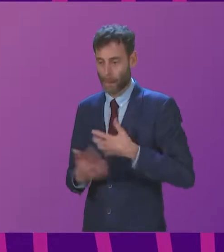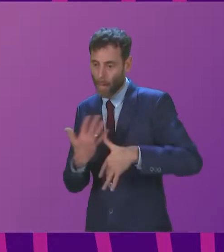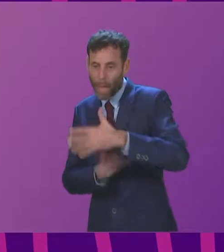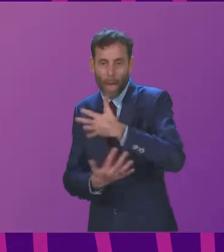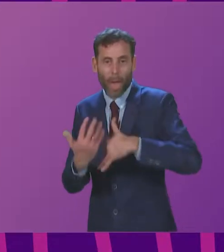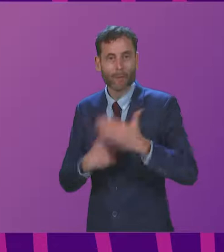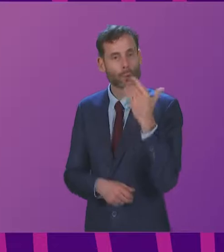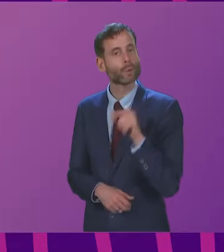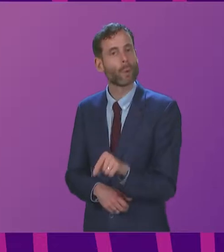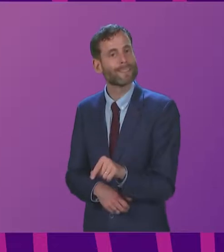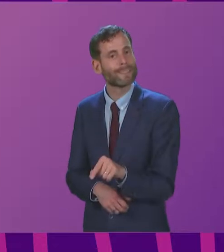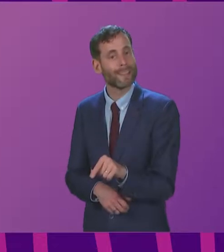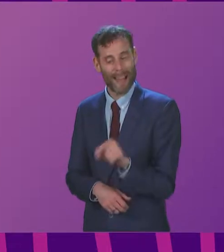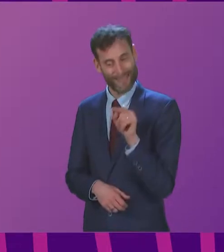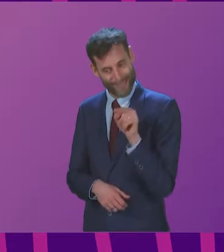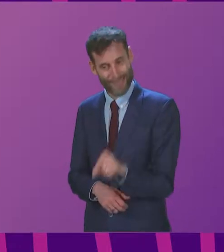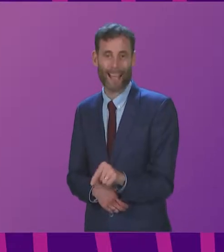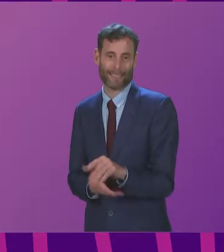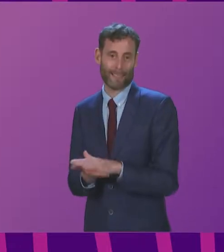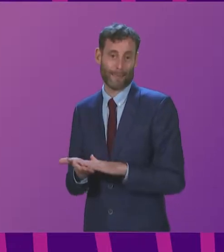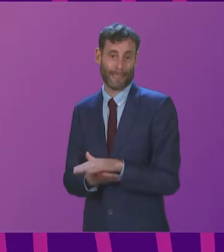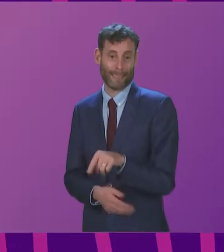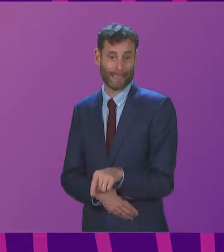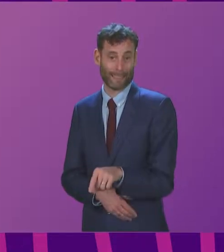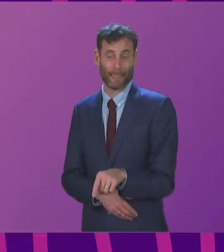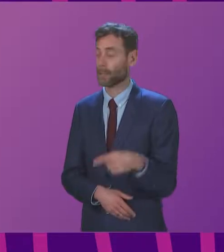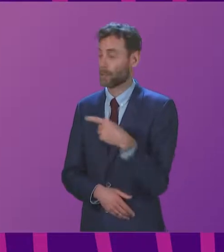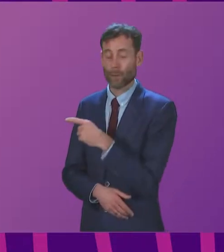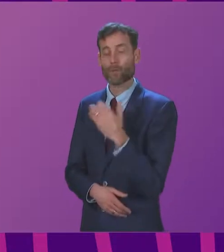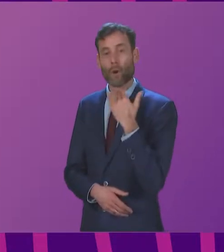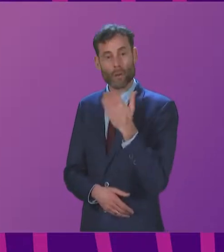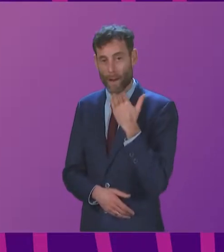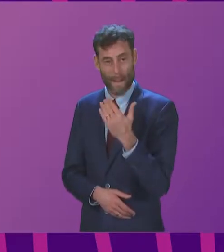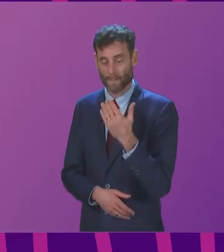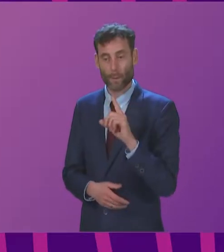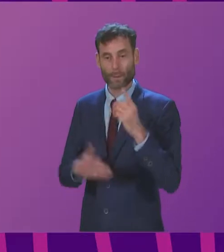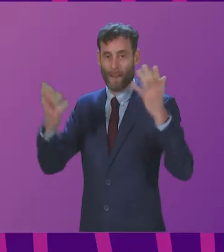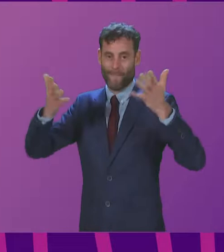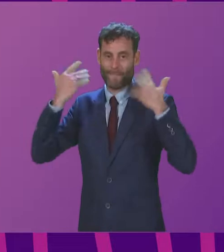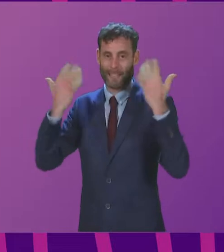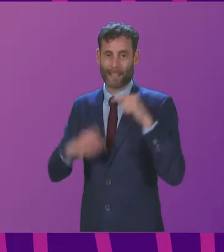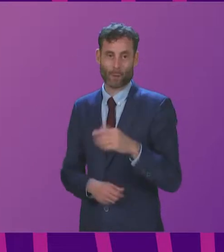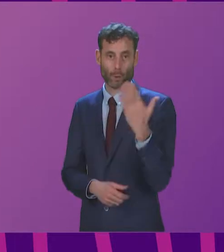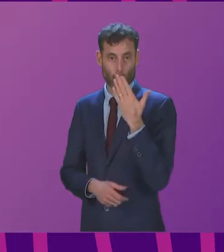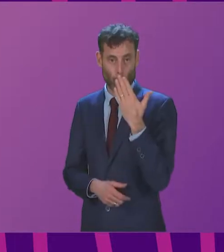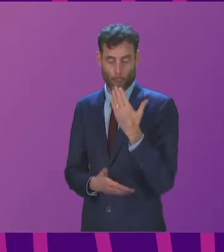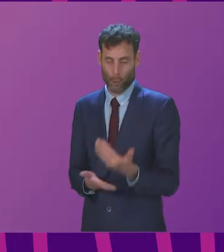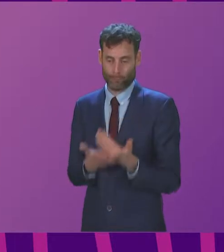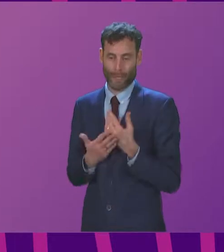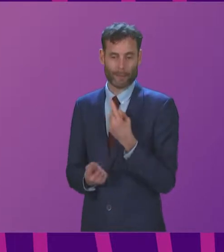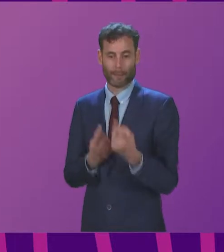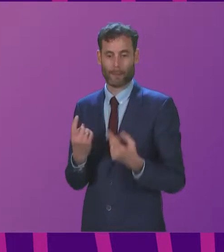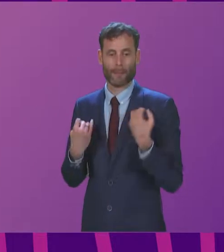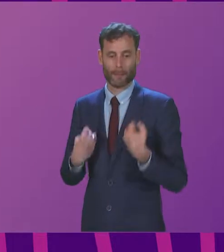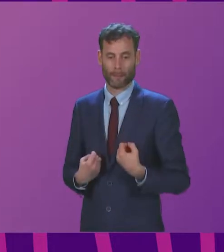schools. That is directly linked to a lack of adequate ventilation and virus protection. Asking